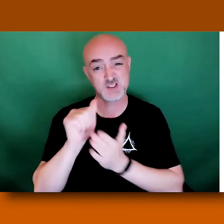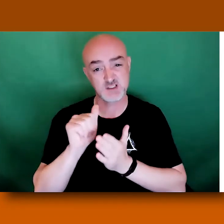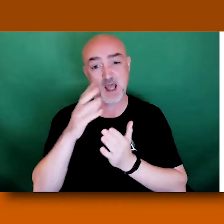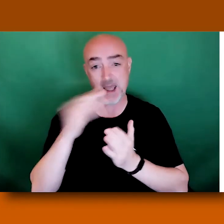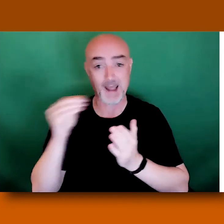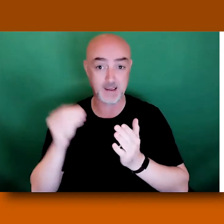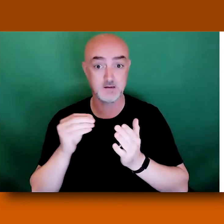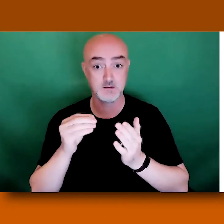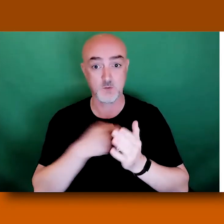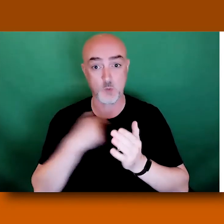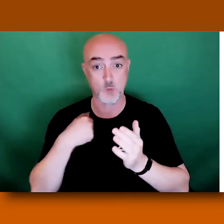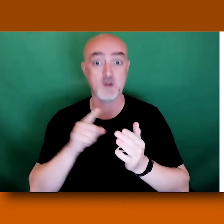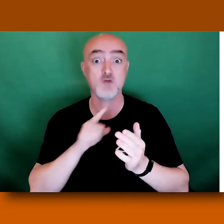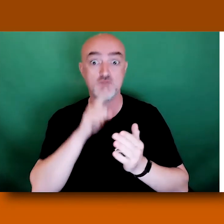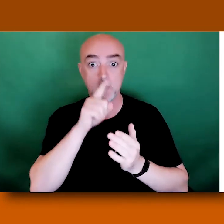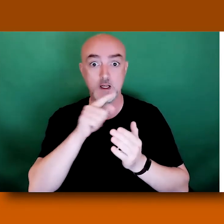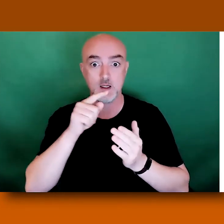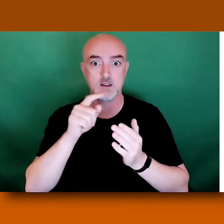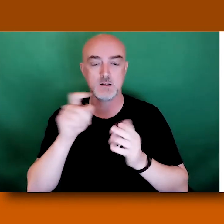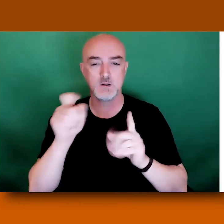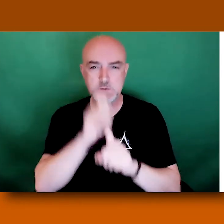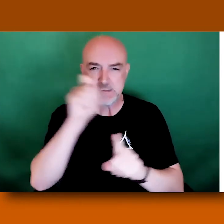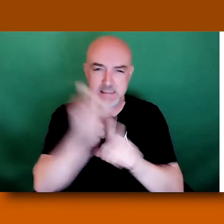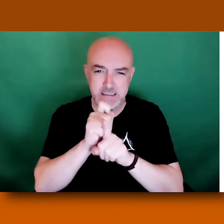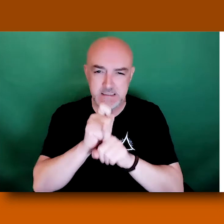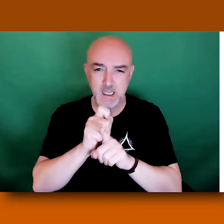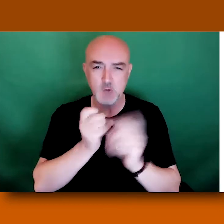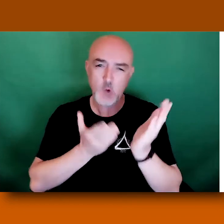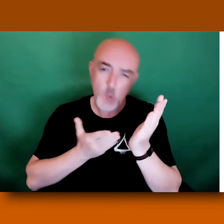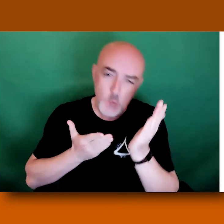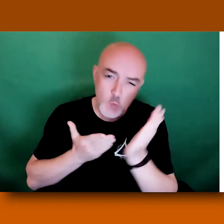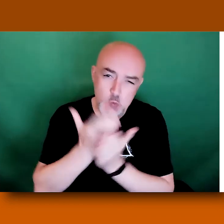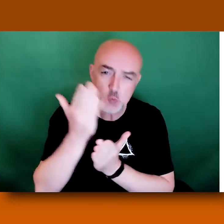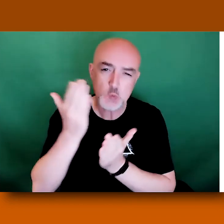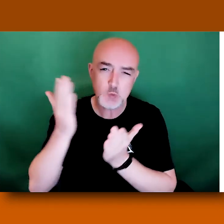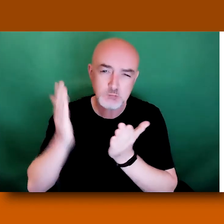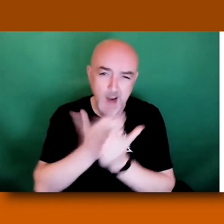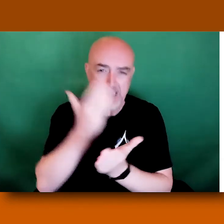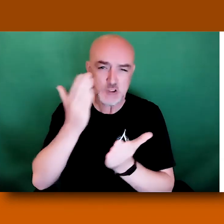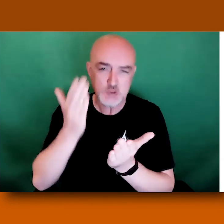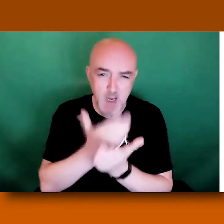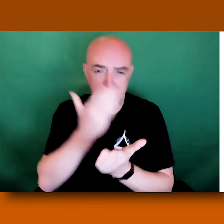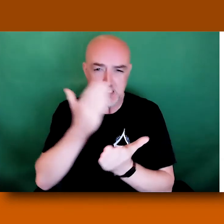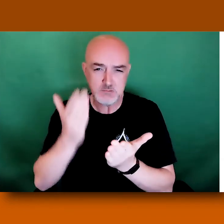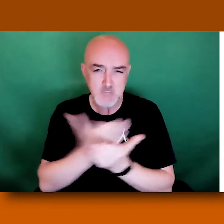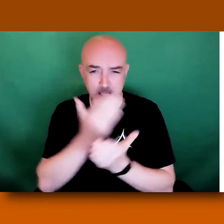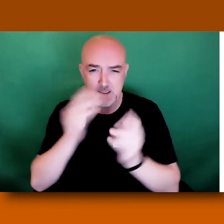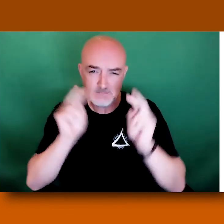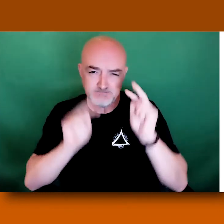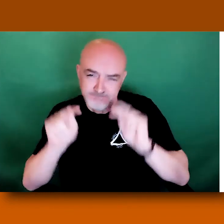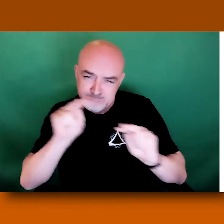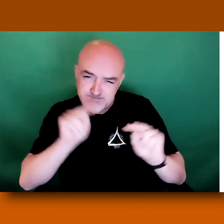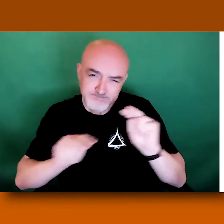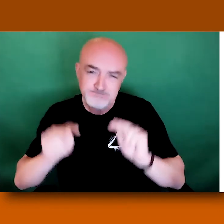could be about 150 pages in length, and we get into so much detail going page by page,